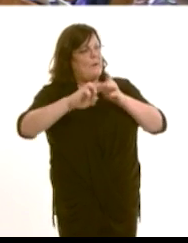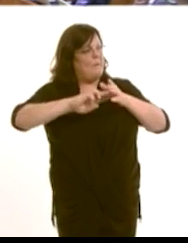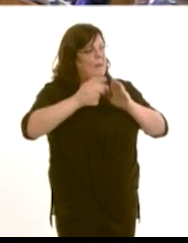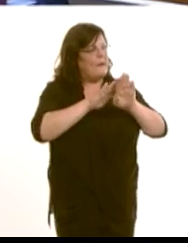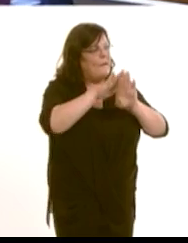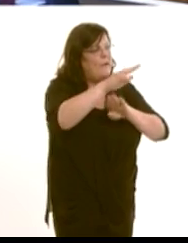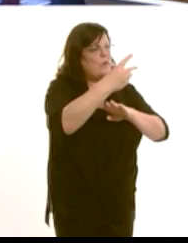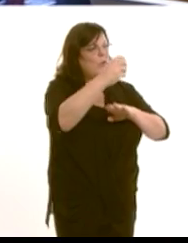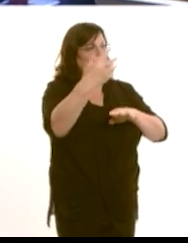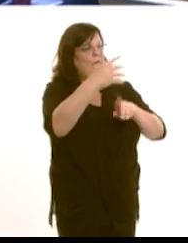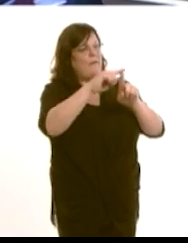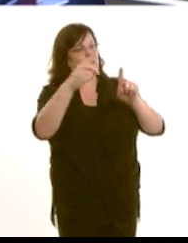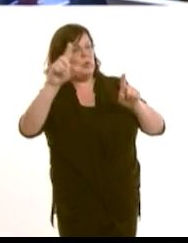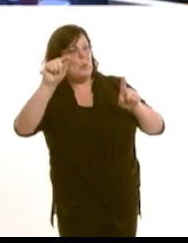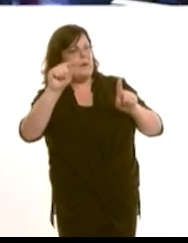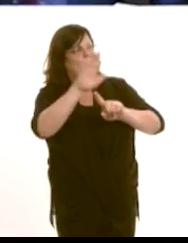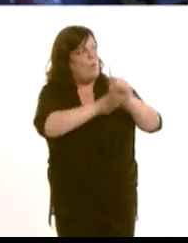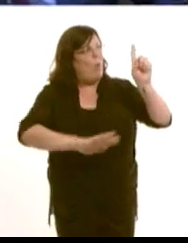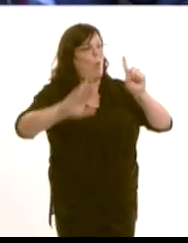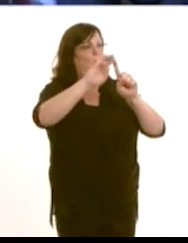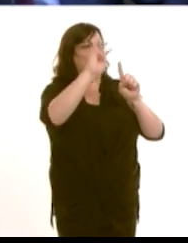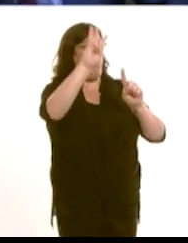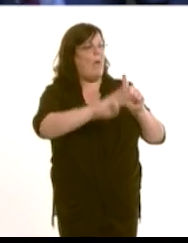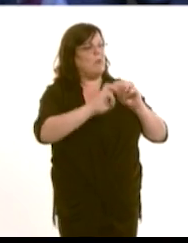Nick Ramsay: Thank you, First Minister.